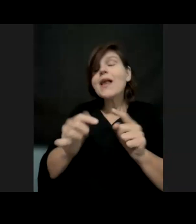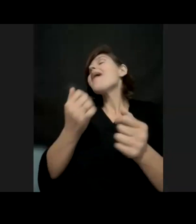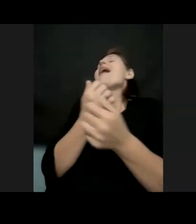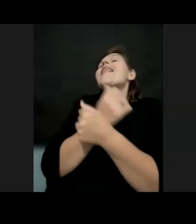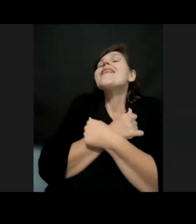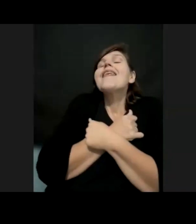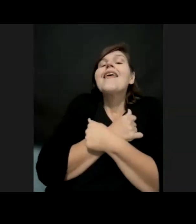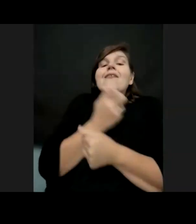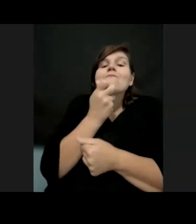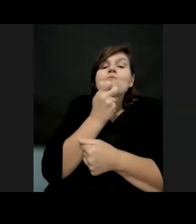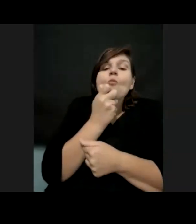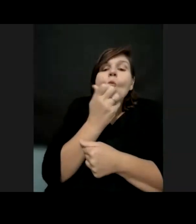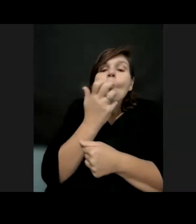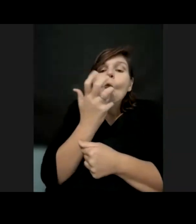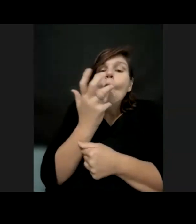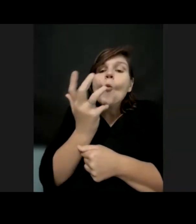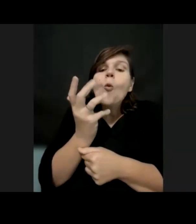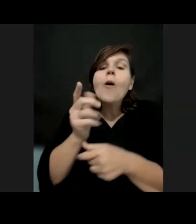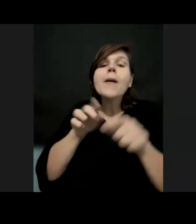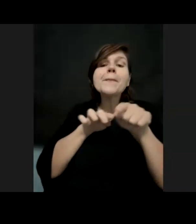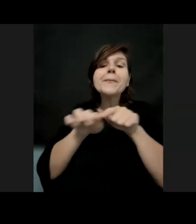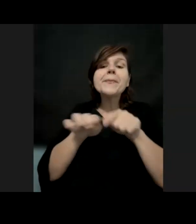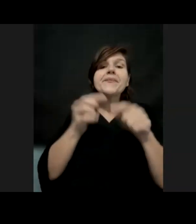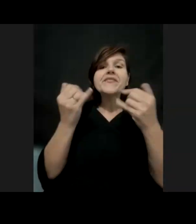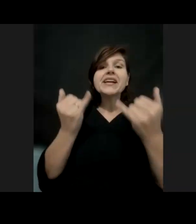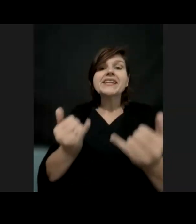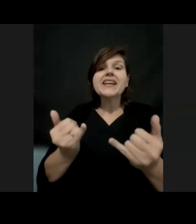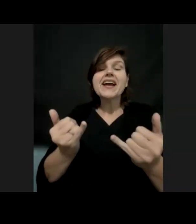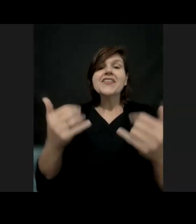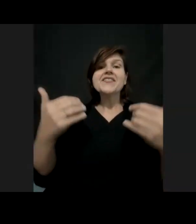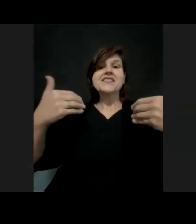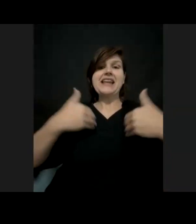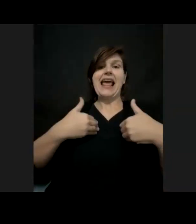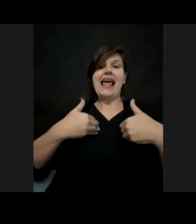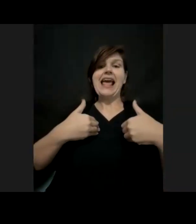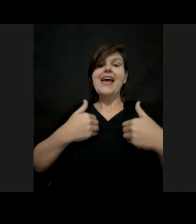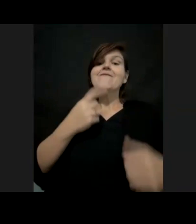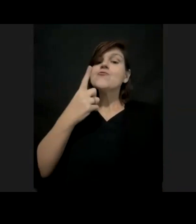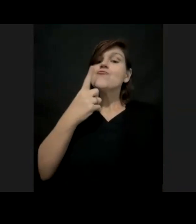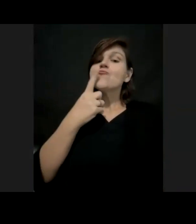I have a...I have a...red one!